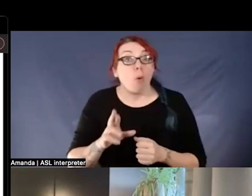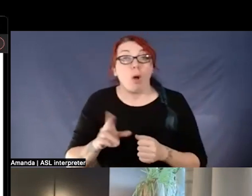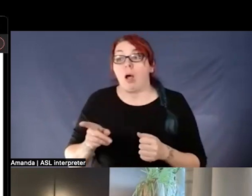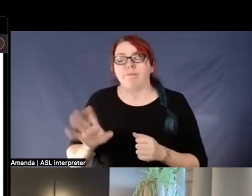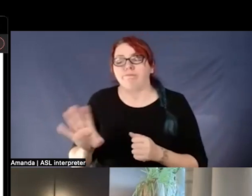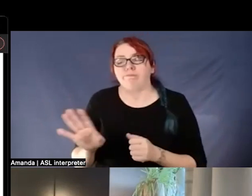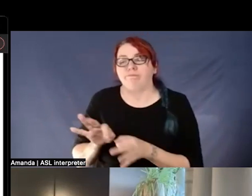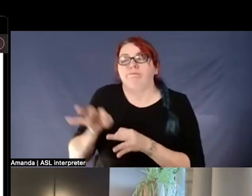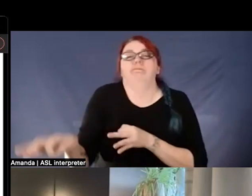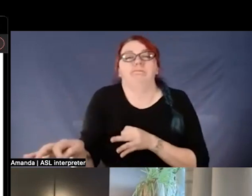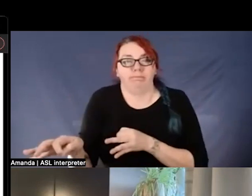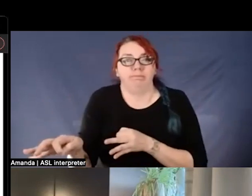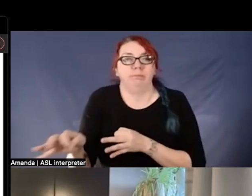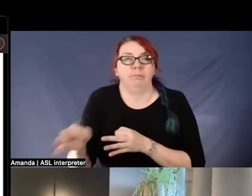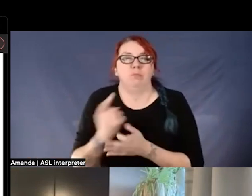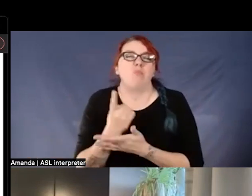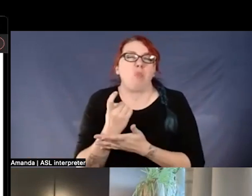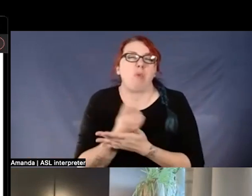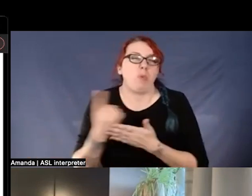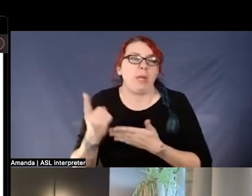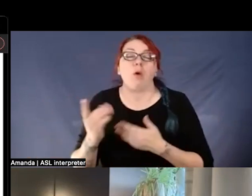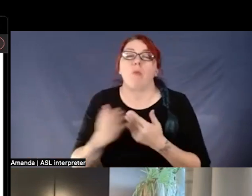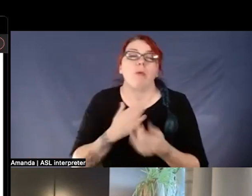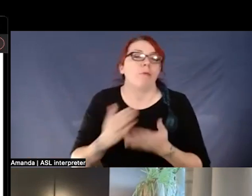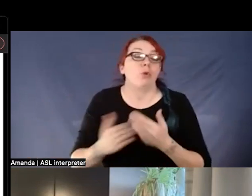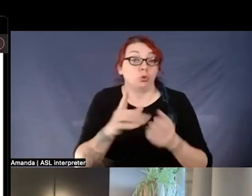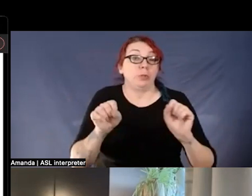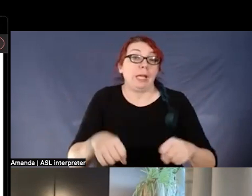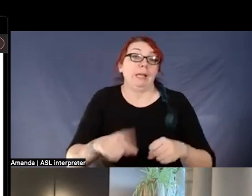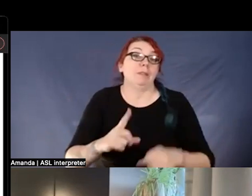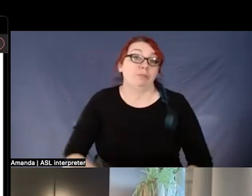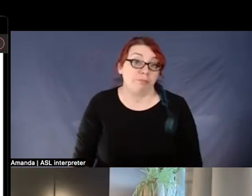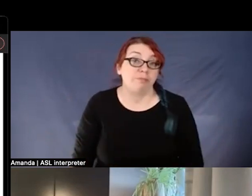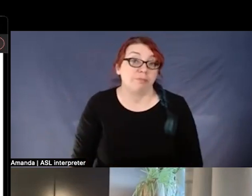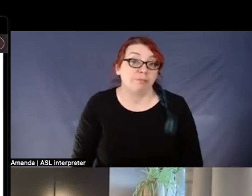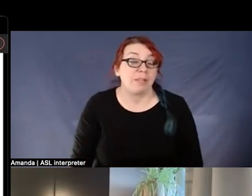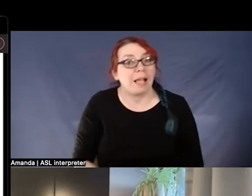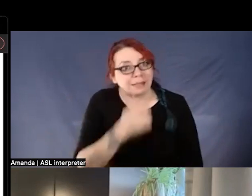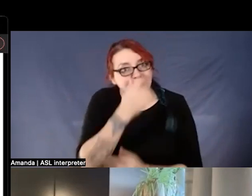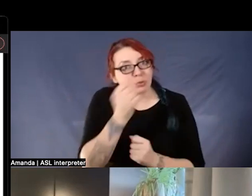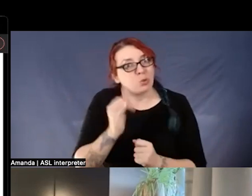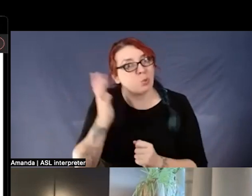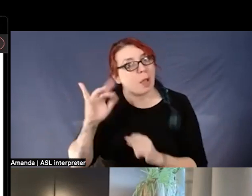are threaded together. And this will thread and collect in that same stream. This is the tool that